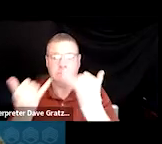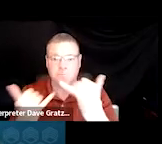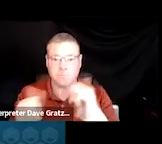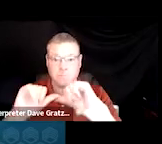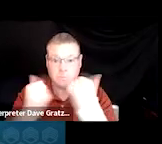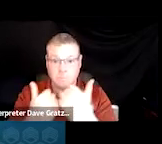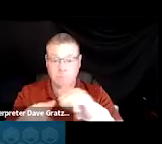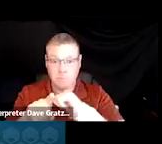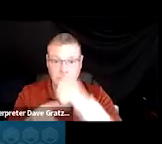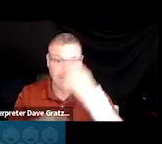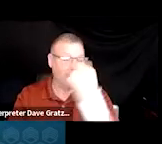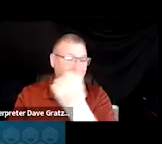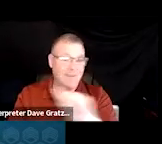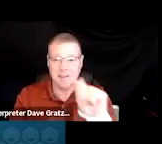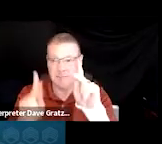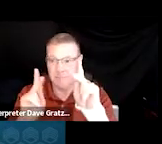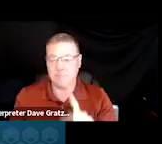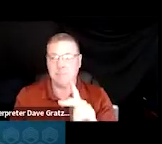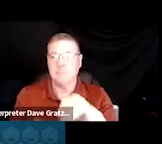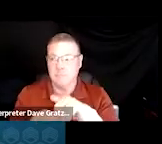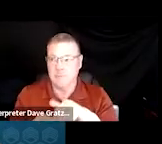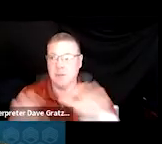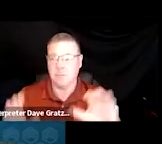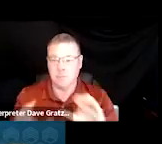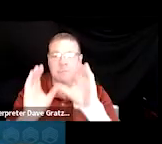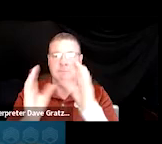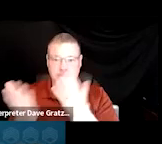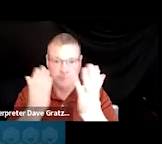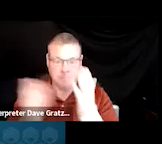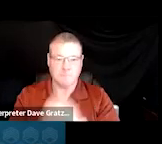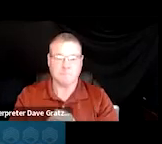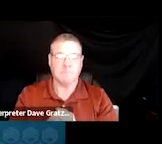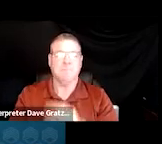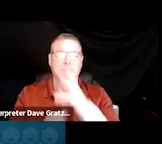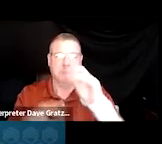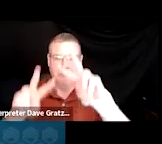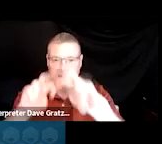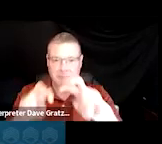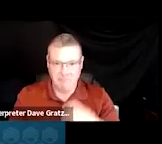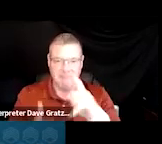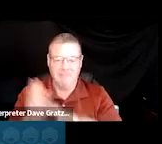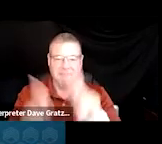is for anybody that works in other crisis services, and analyzing what people already get